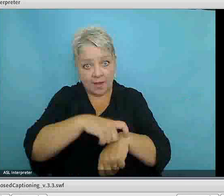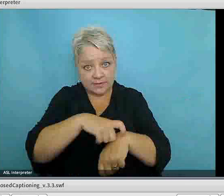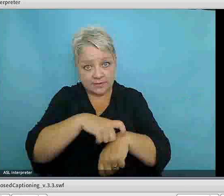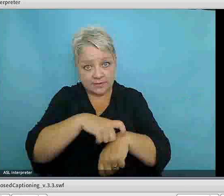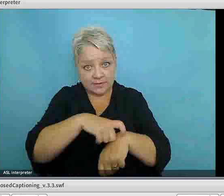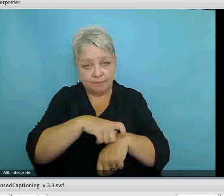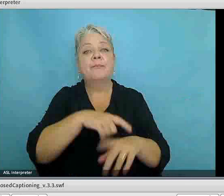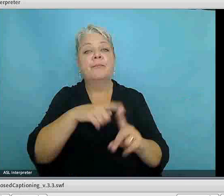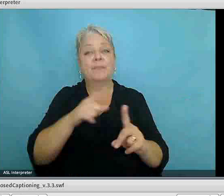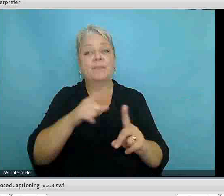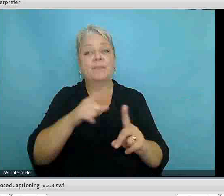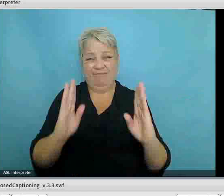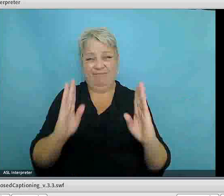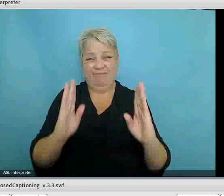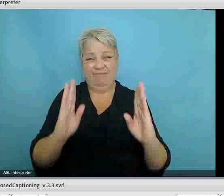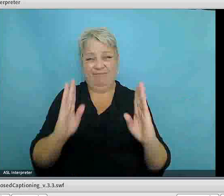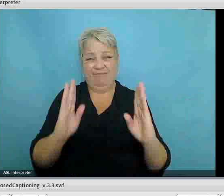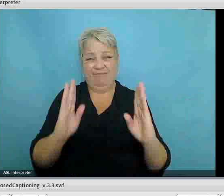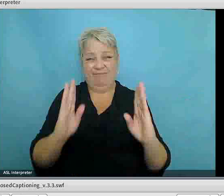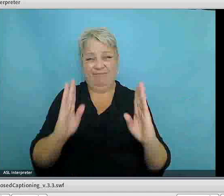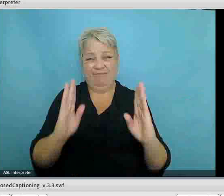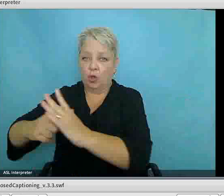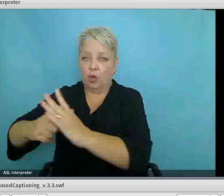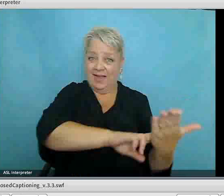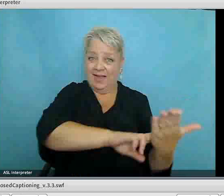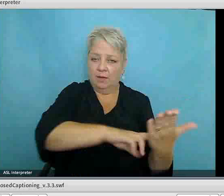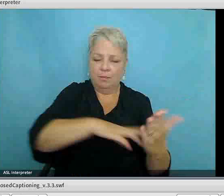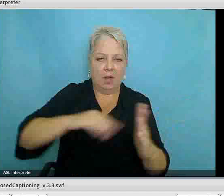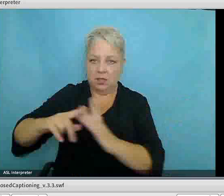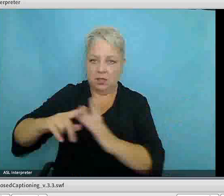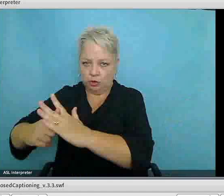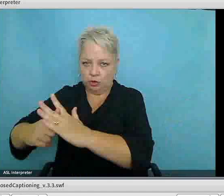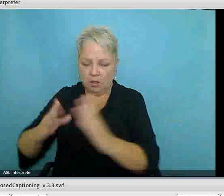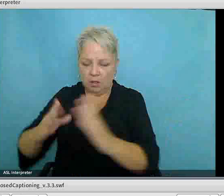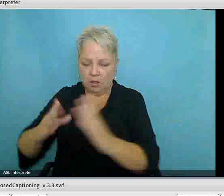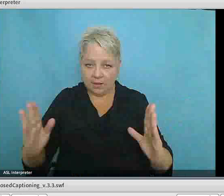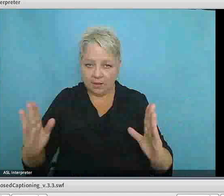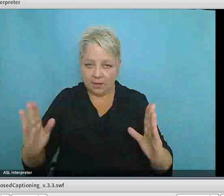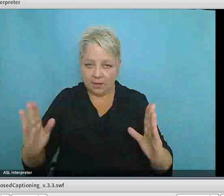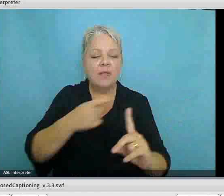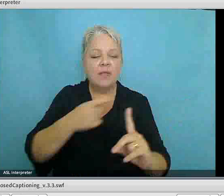In other words, if you have someone and they were in a course of treatment about something